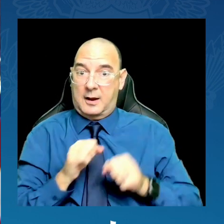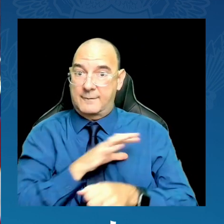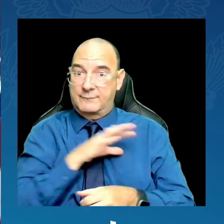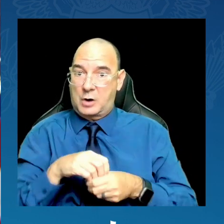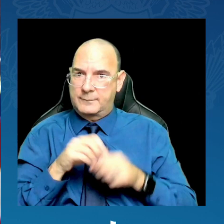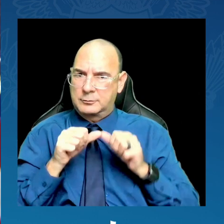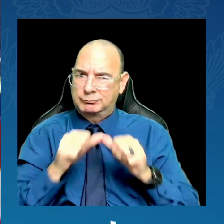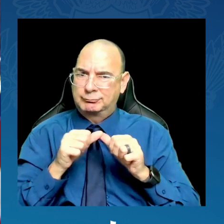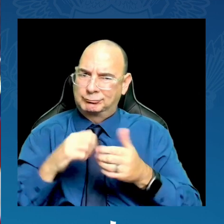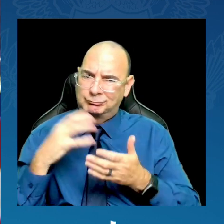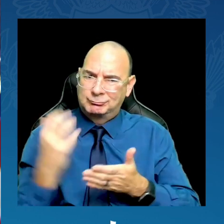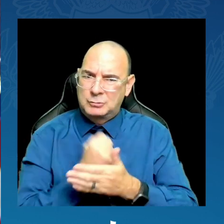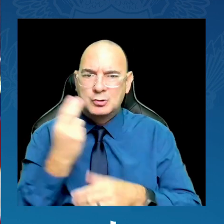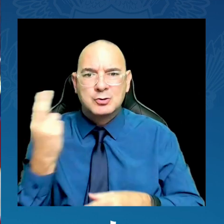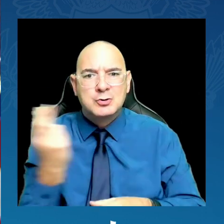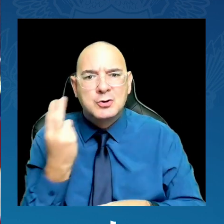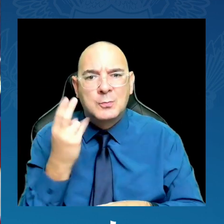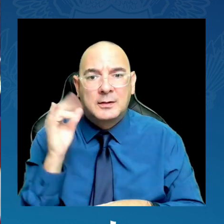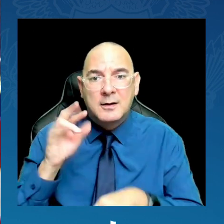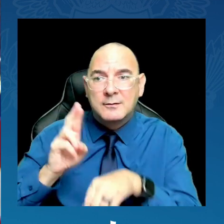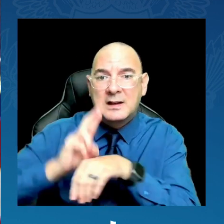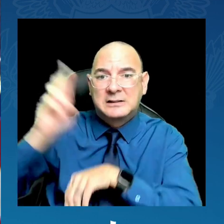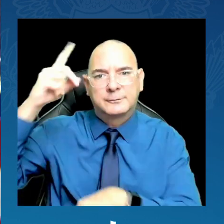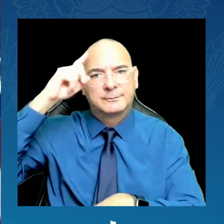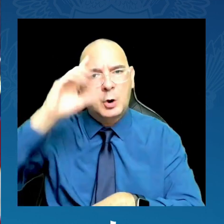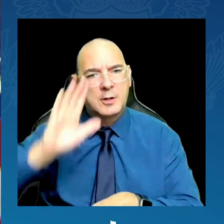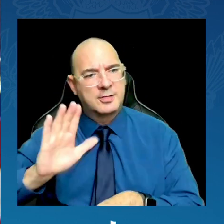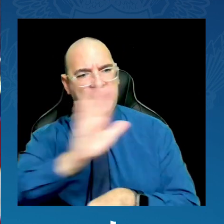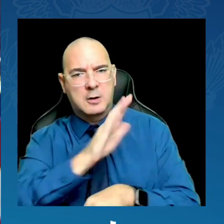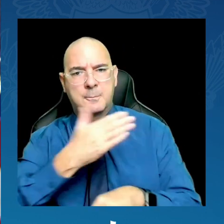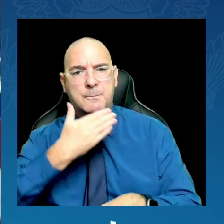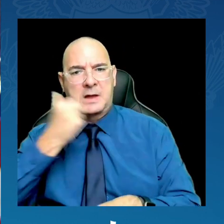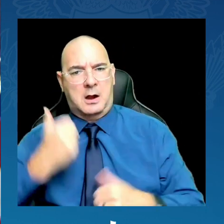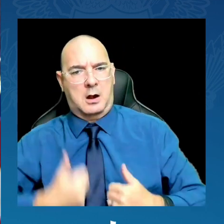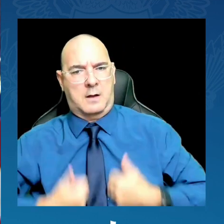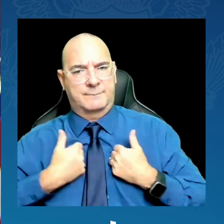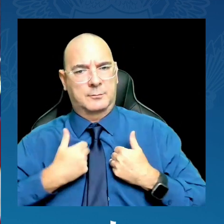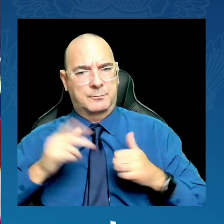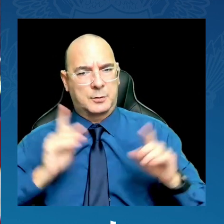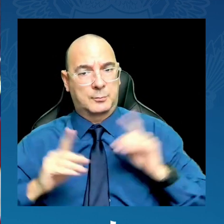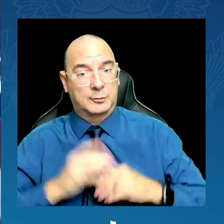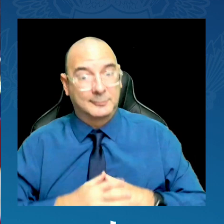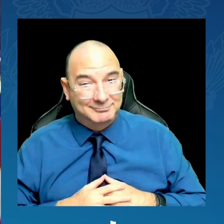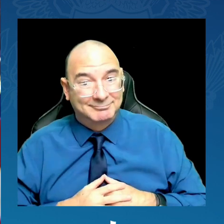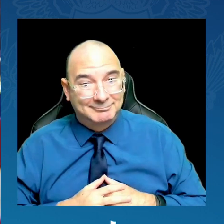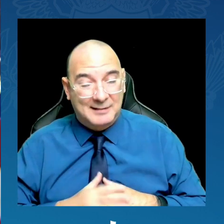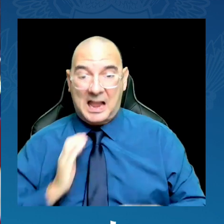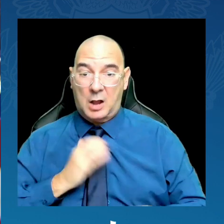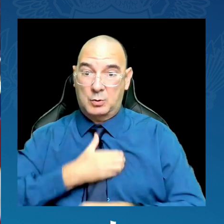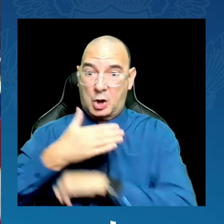to improve the lives of people in our nation and throughout our world.